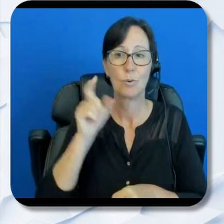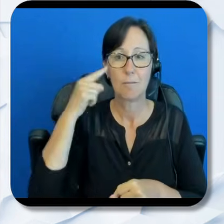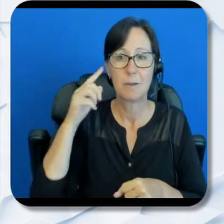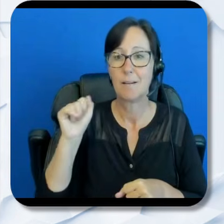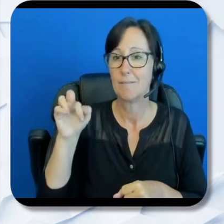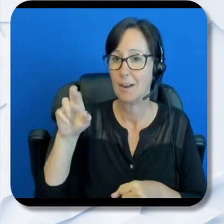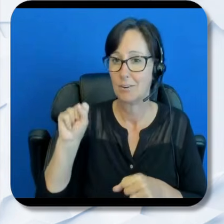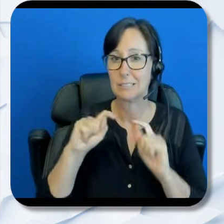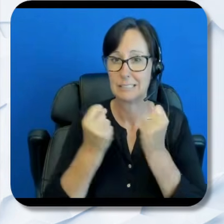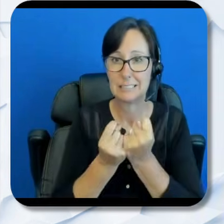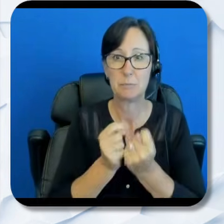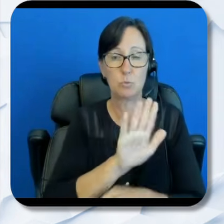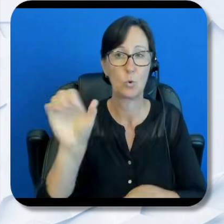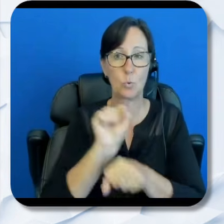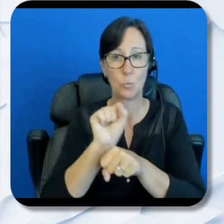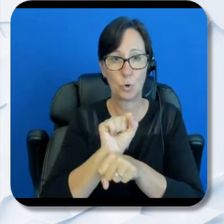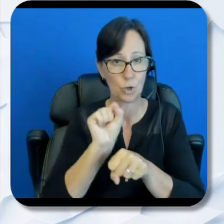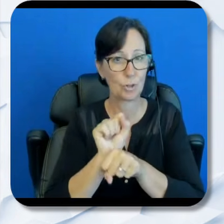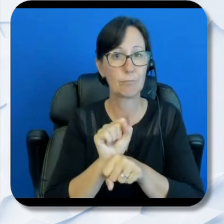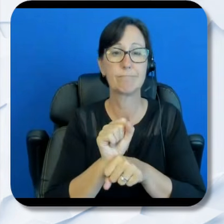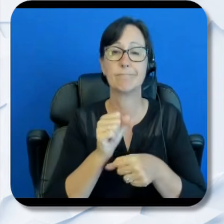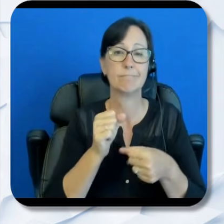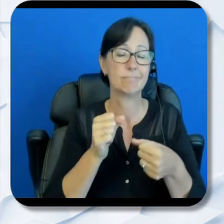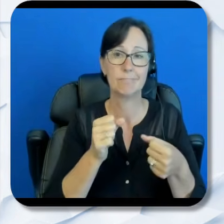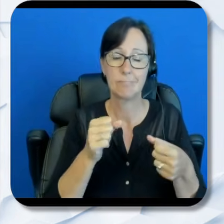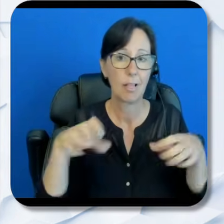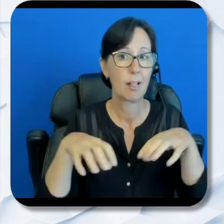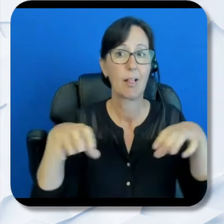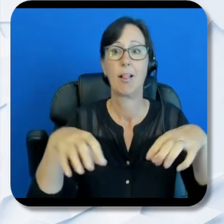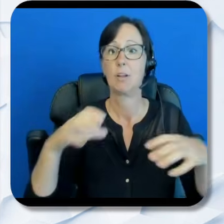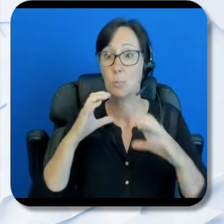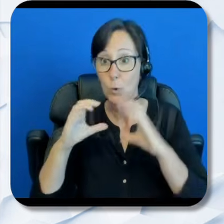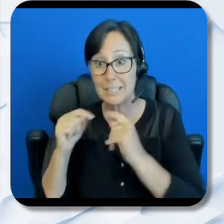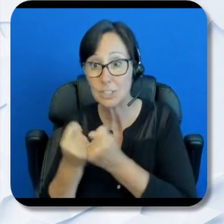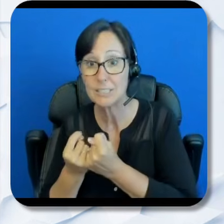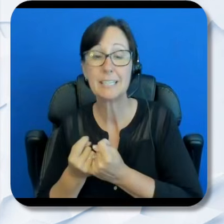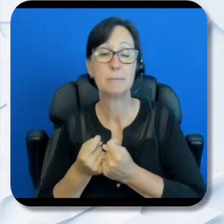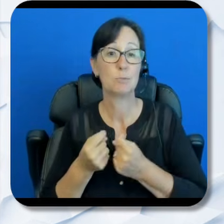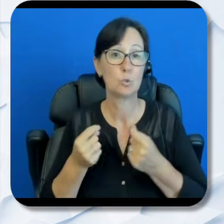for your work and our communications team in assembling today. Our conversation today,